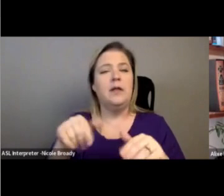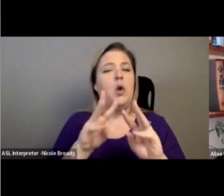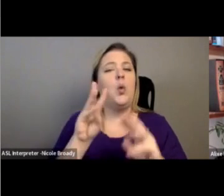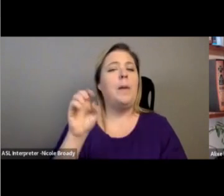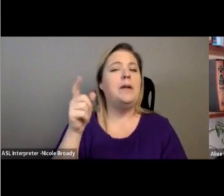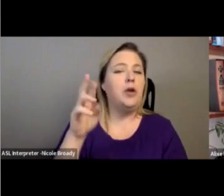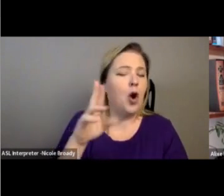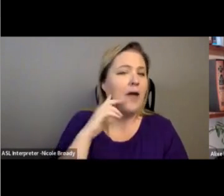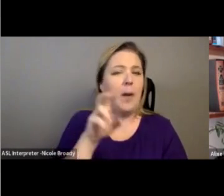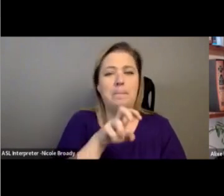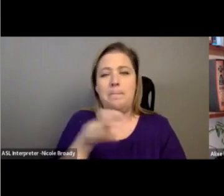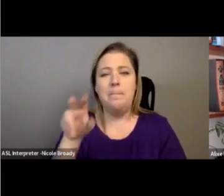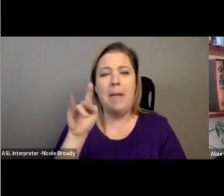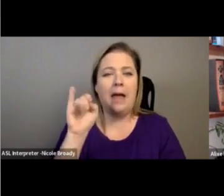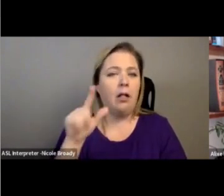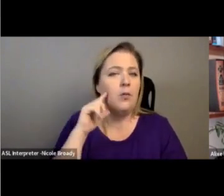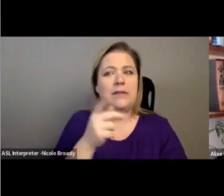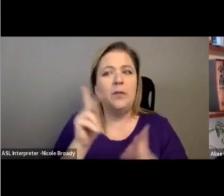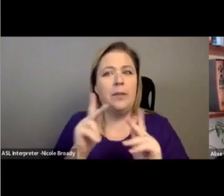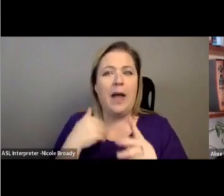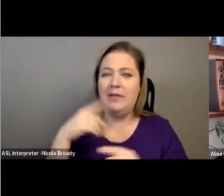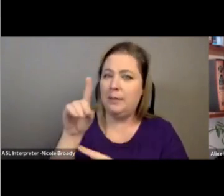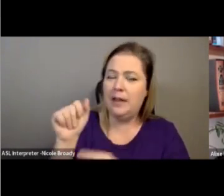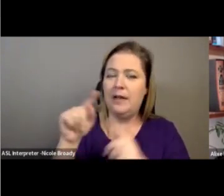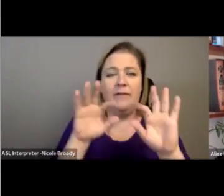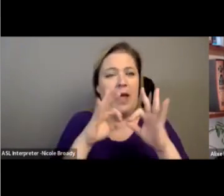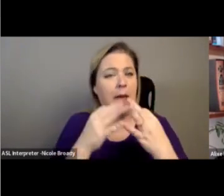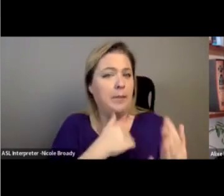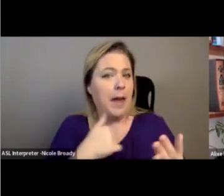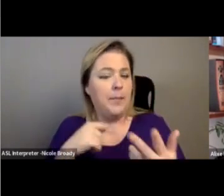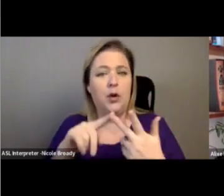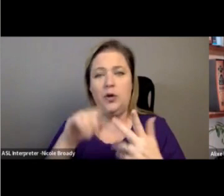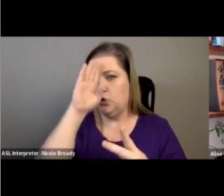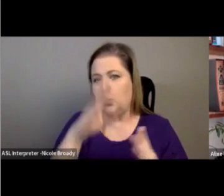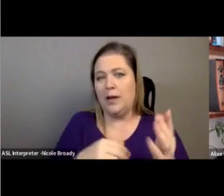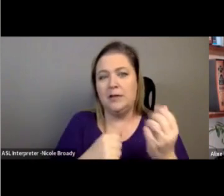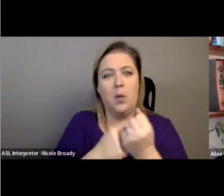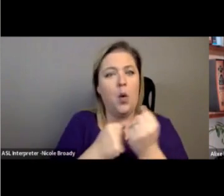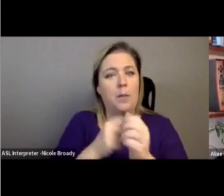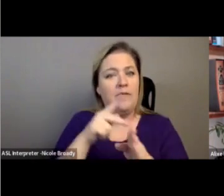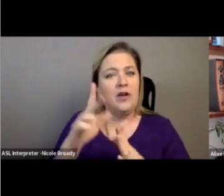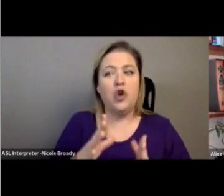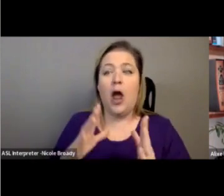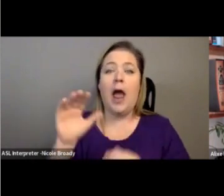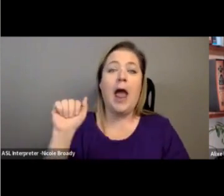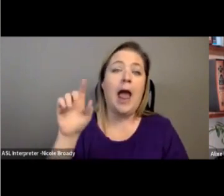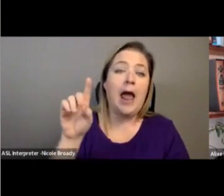people with disabilities, family members, direct support professionals and advocates reflecting on the lessons they've learned during the